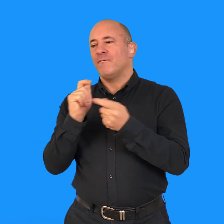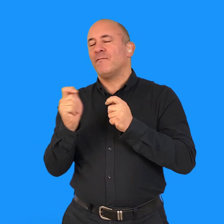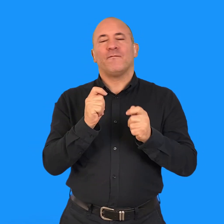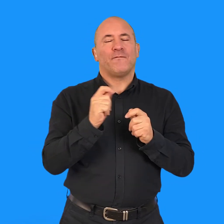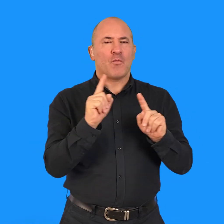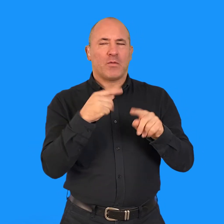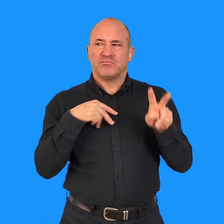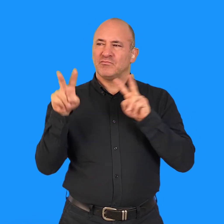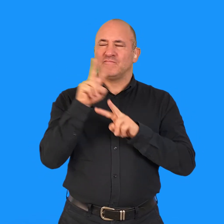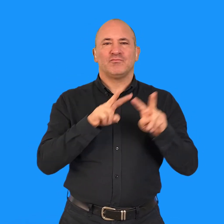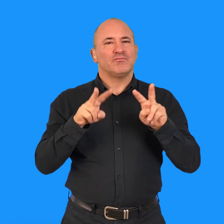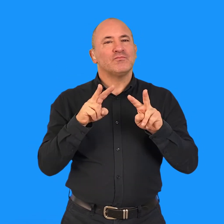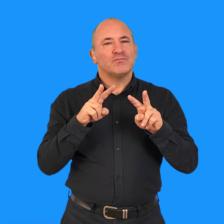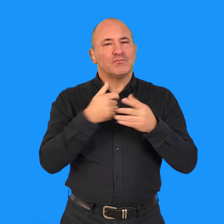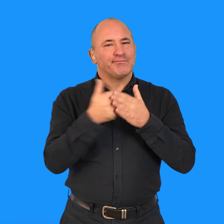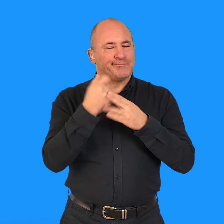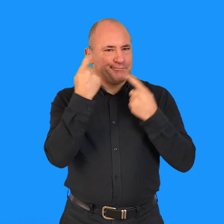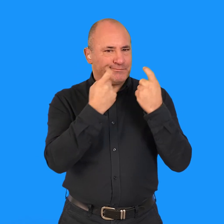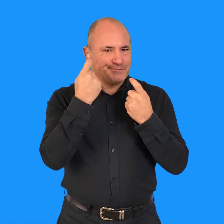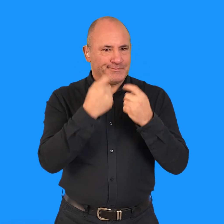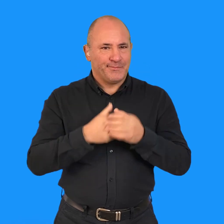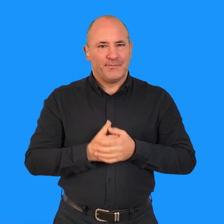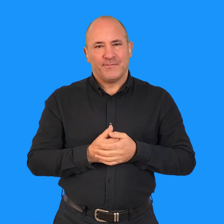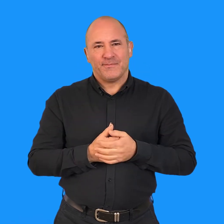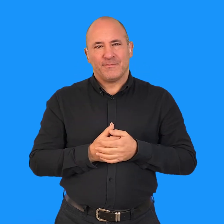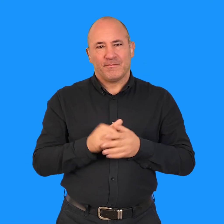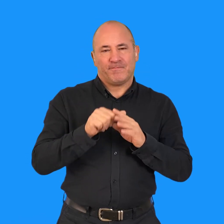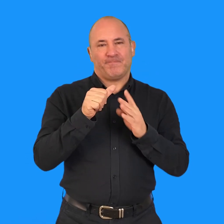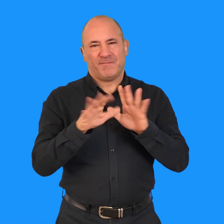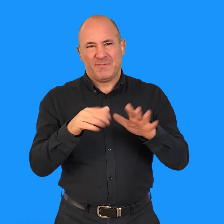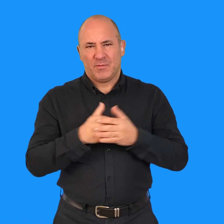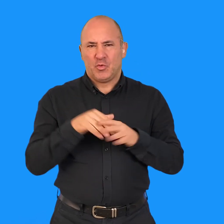okay, what are the main requirements that I can look after?